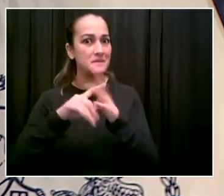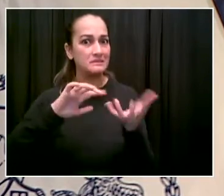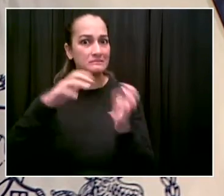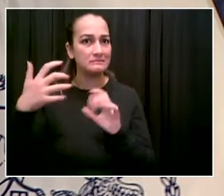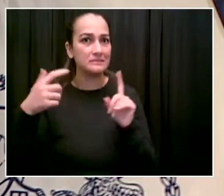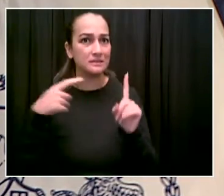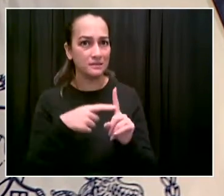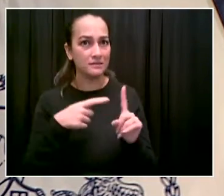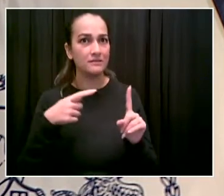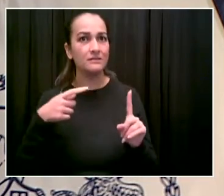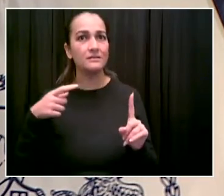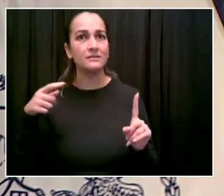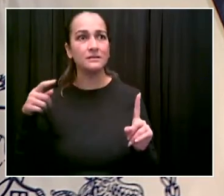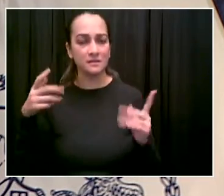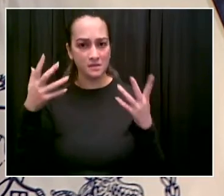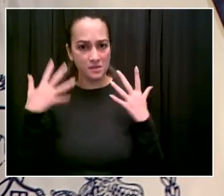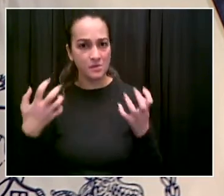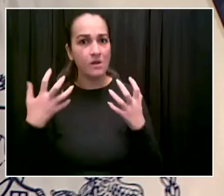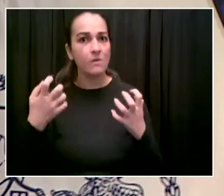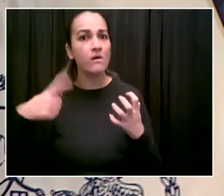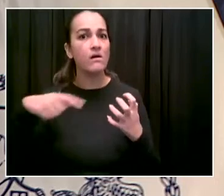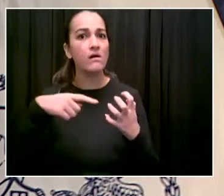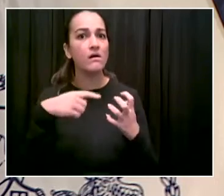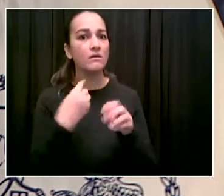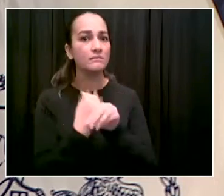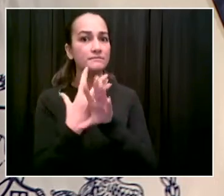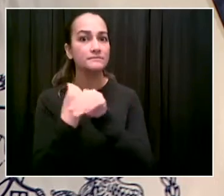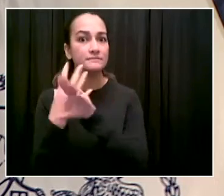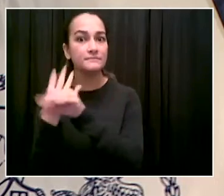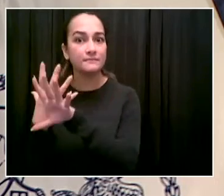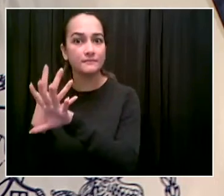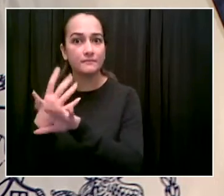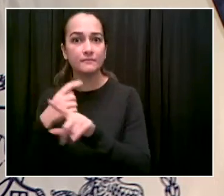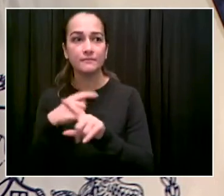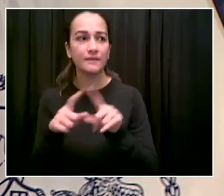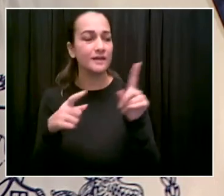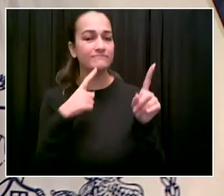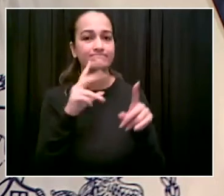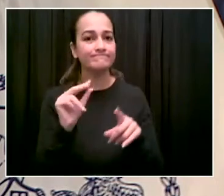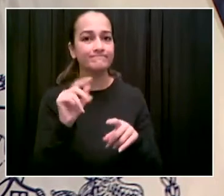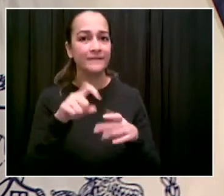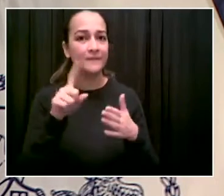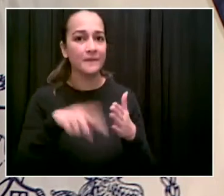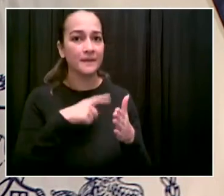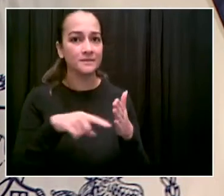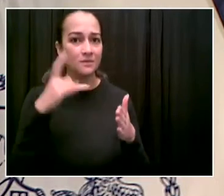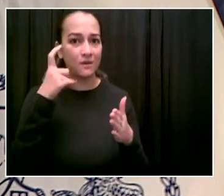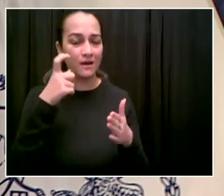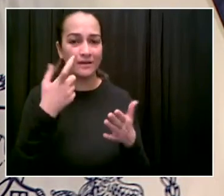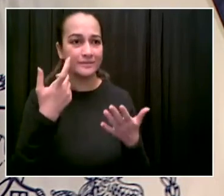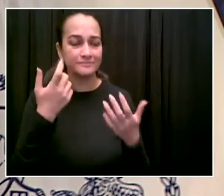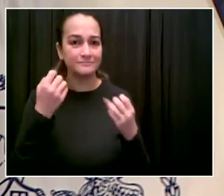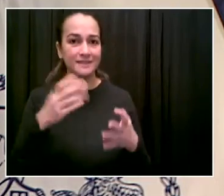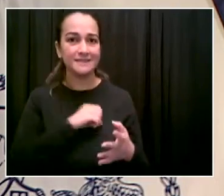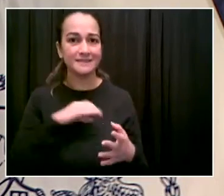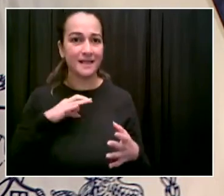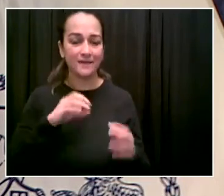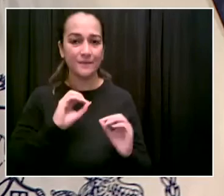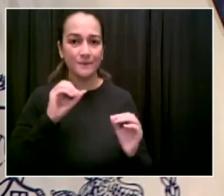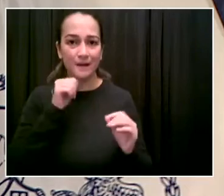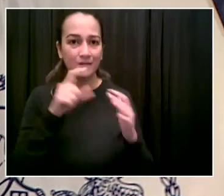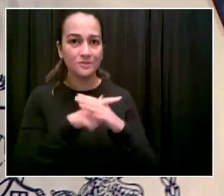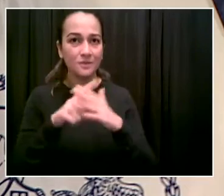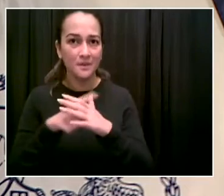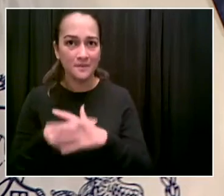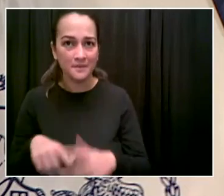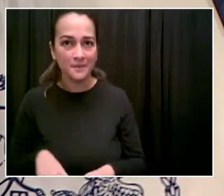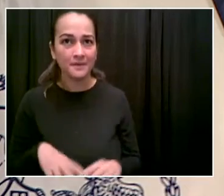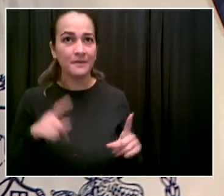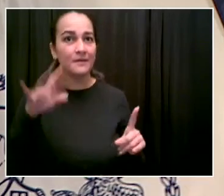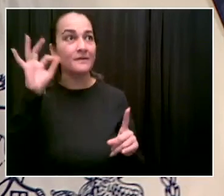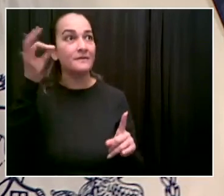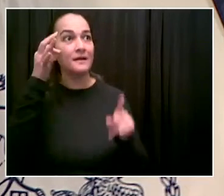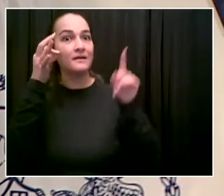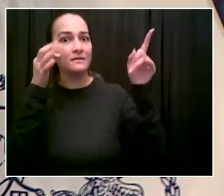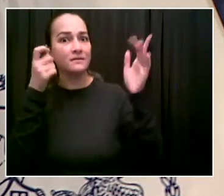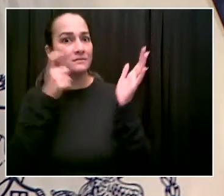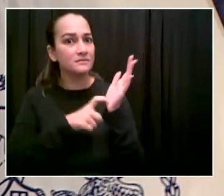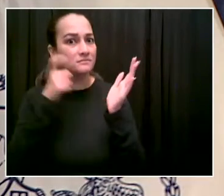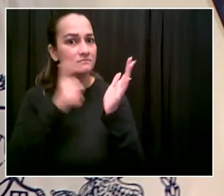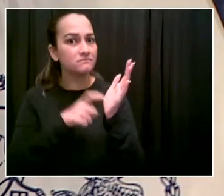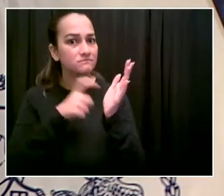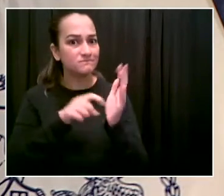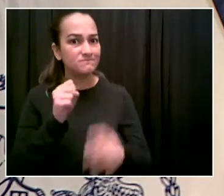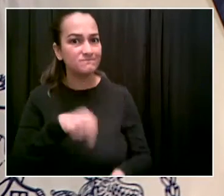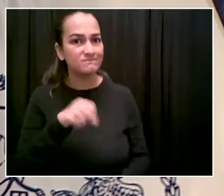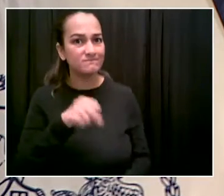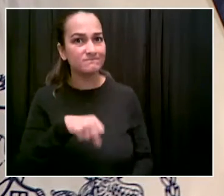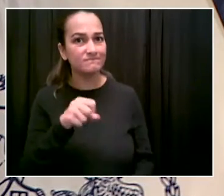HUMANITARIAN